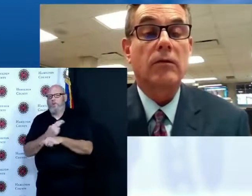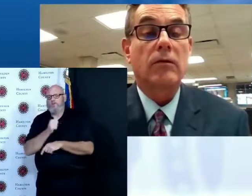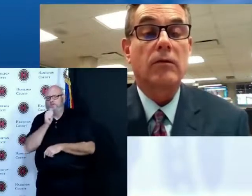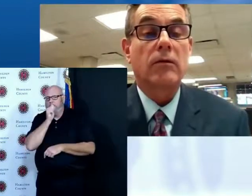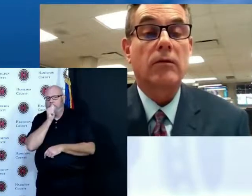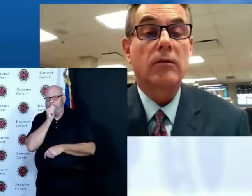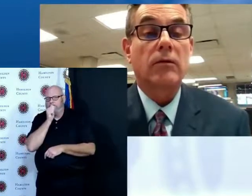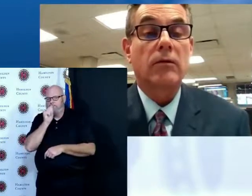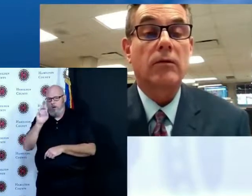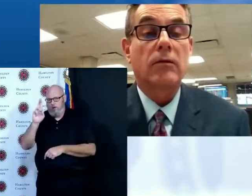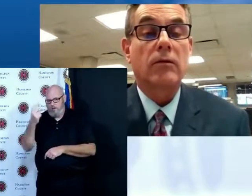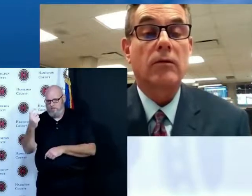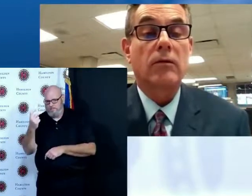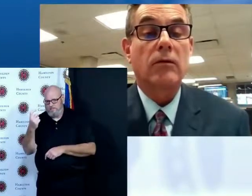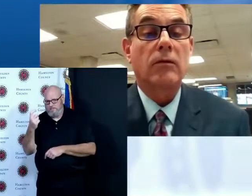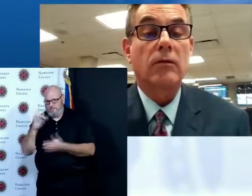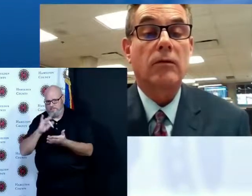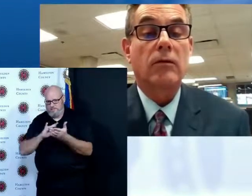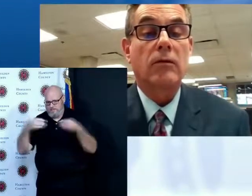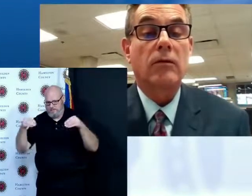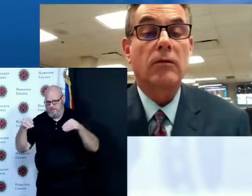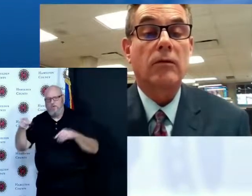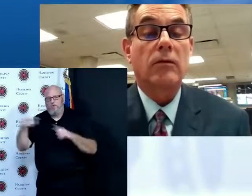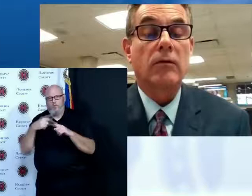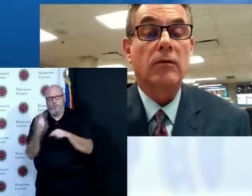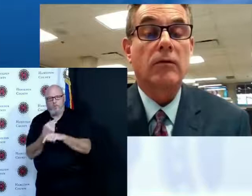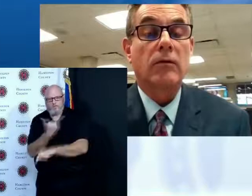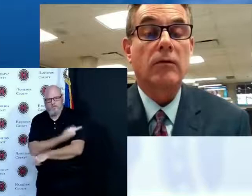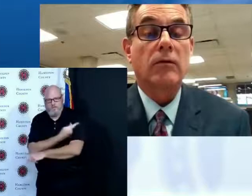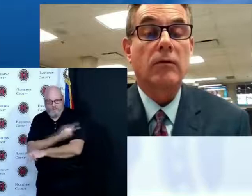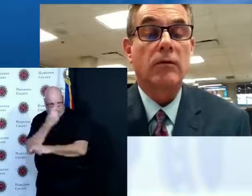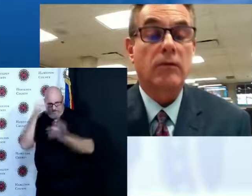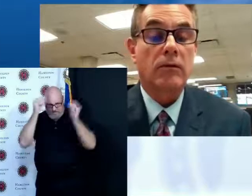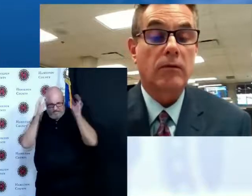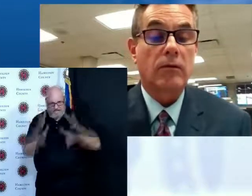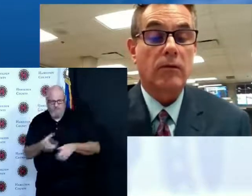a significant relationship with hospital systems through their athletic programs and I think they